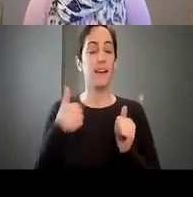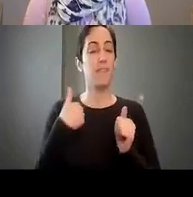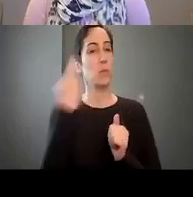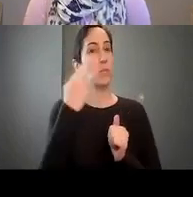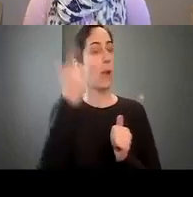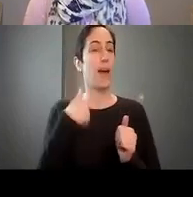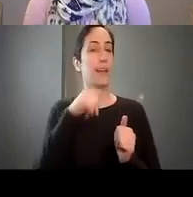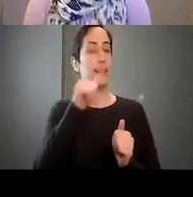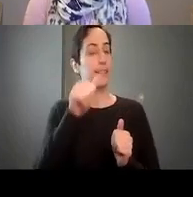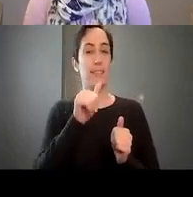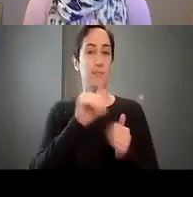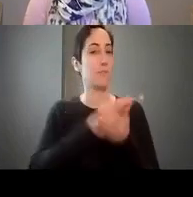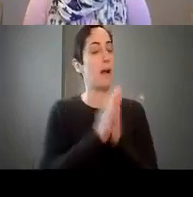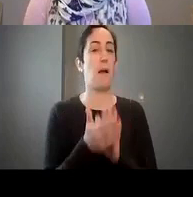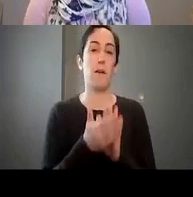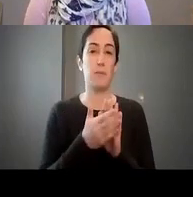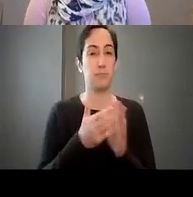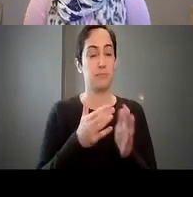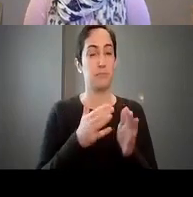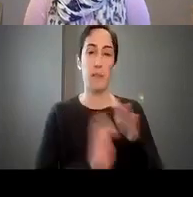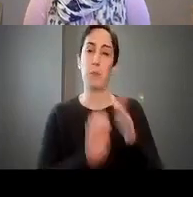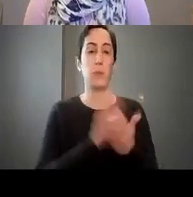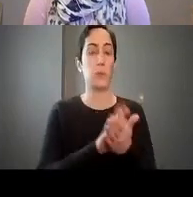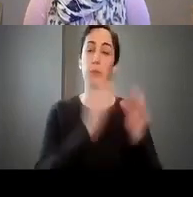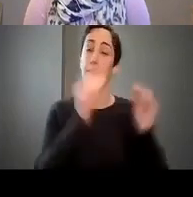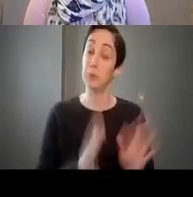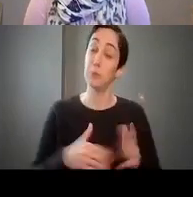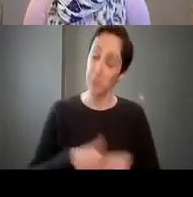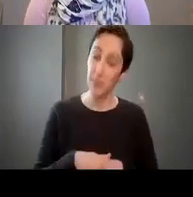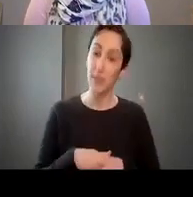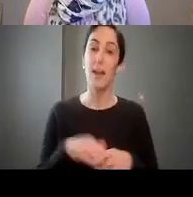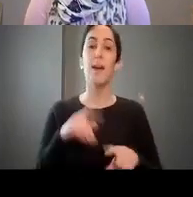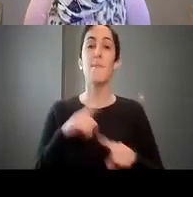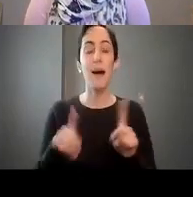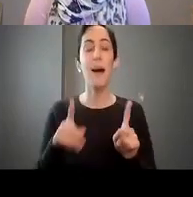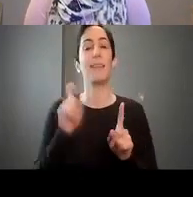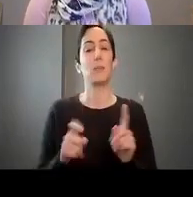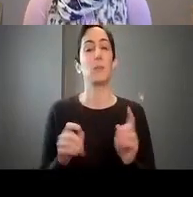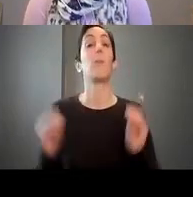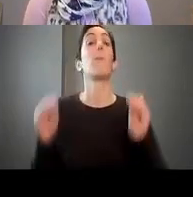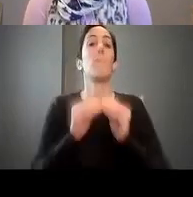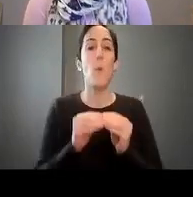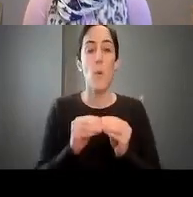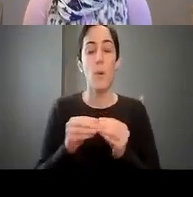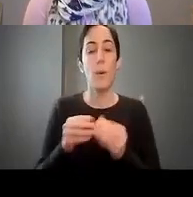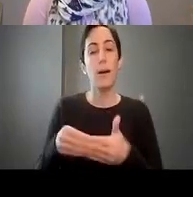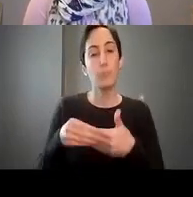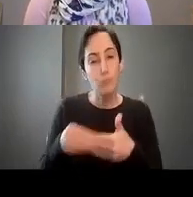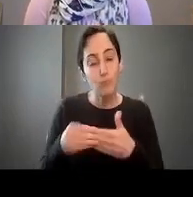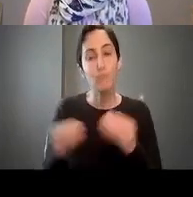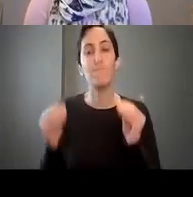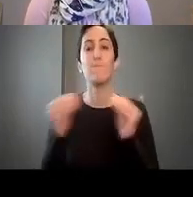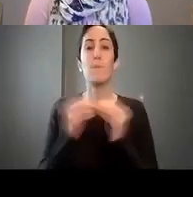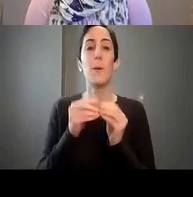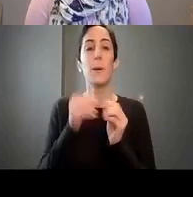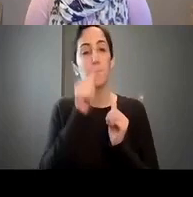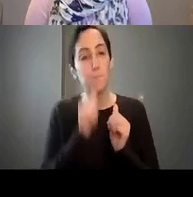to be more things to more people than we our best under challenging circumstances would have been on a regular day, it's to be more things to more people than we just a good opportunity to be reminded would have been on a regular day, it's